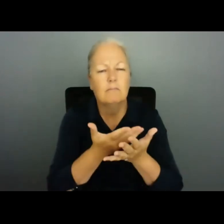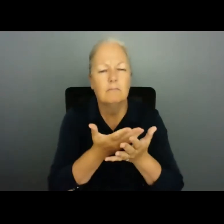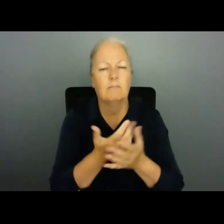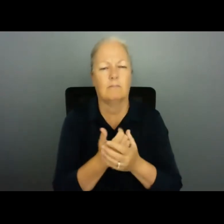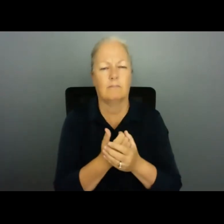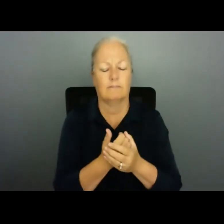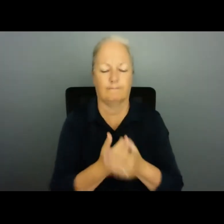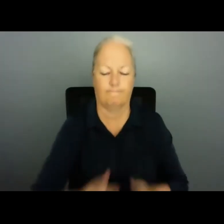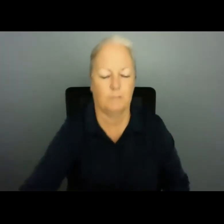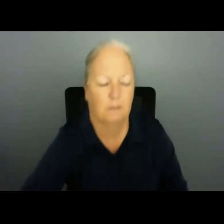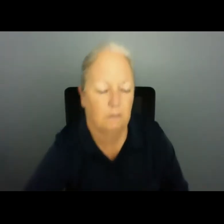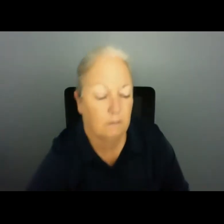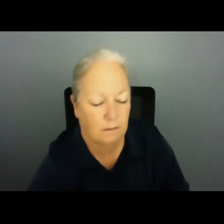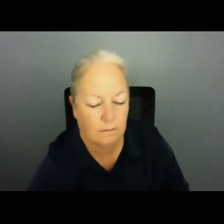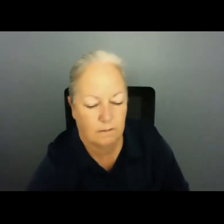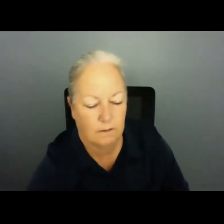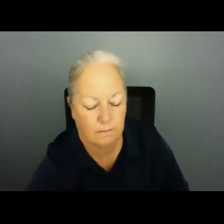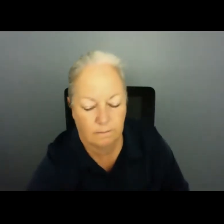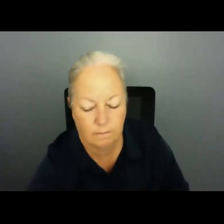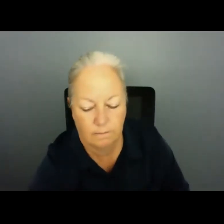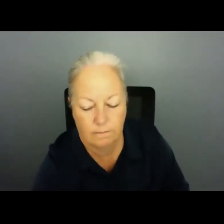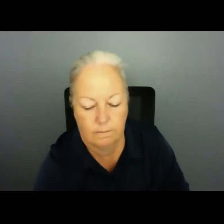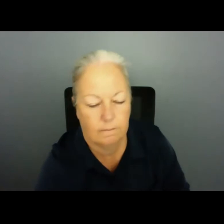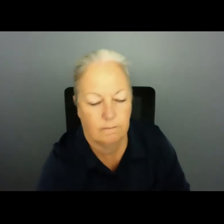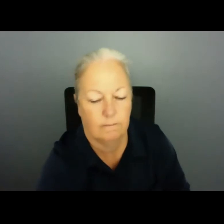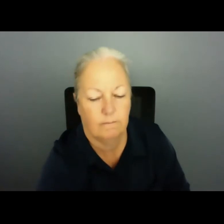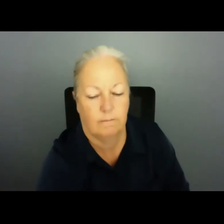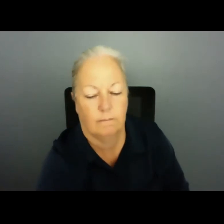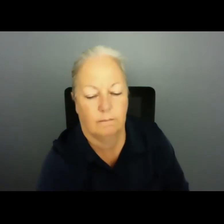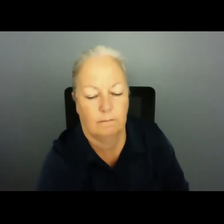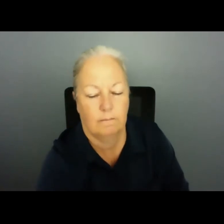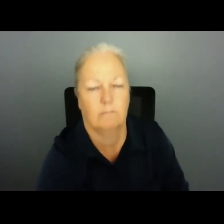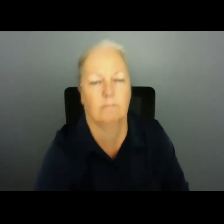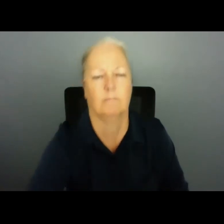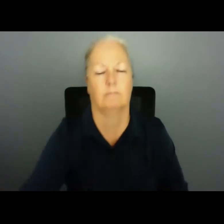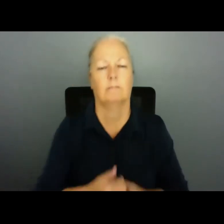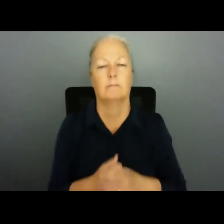non-disability groups following the consultation the main demand of young people with disabilities